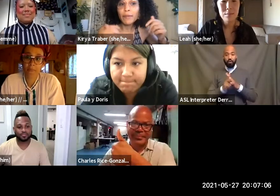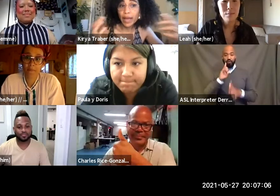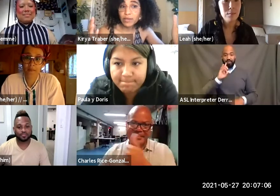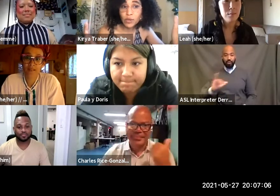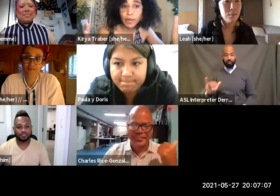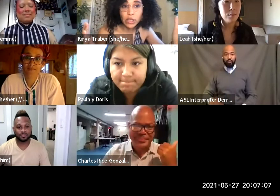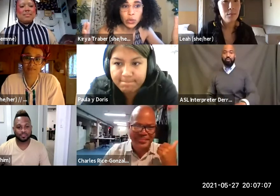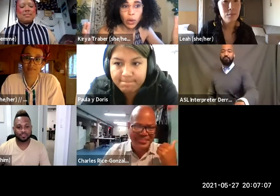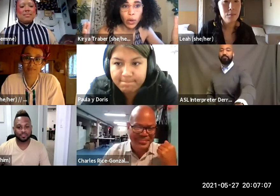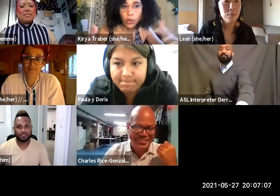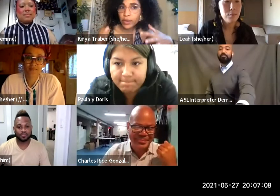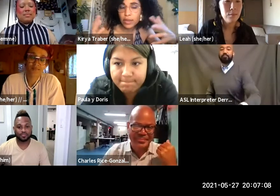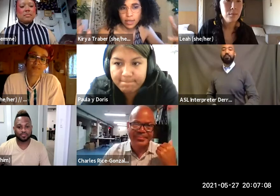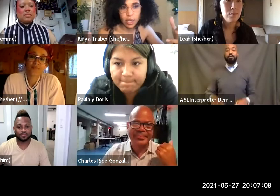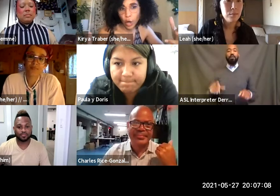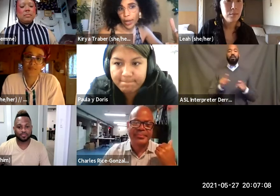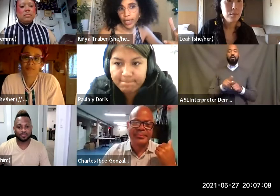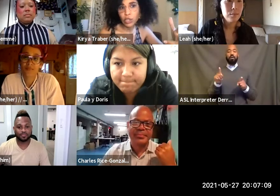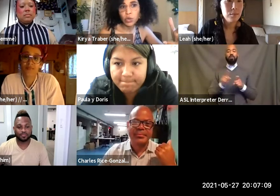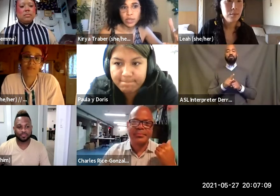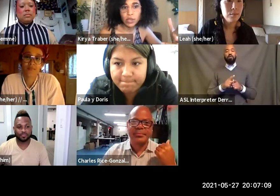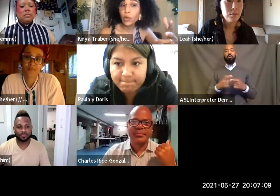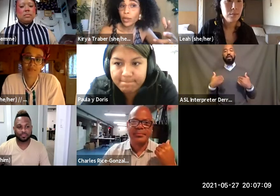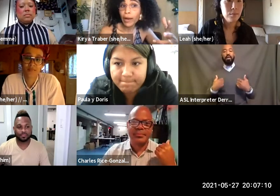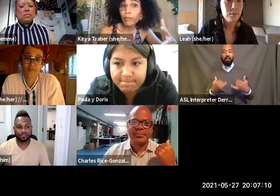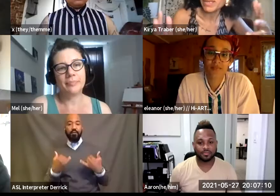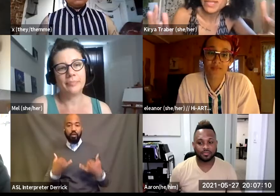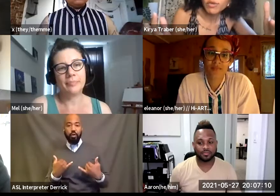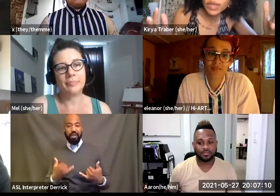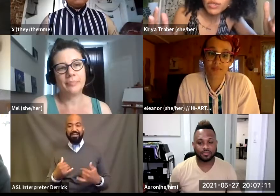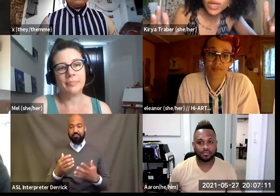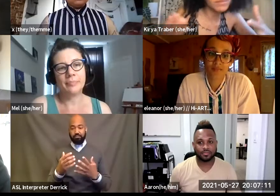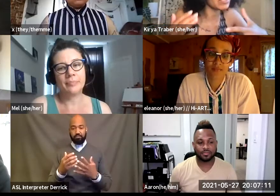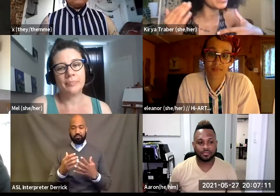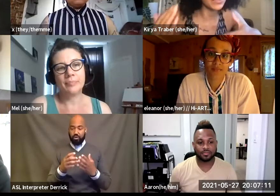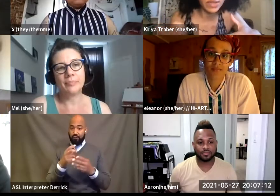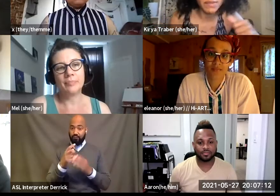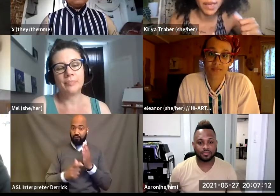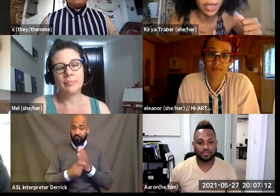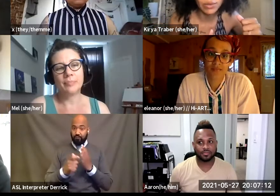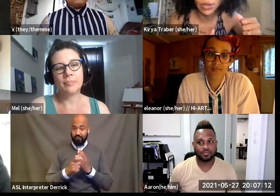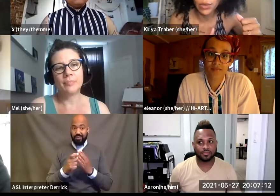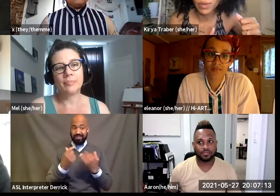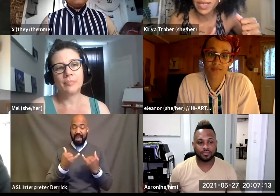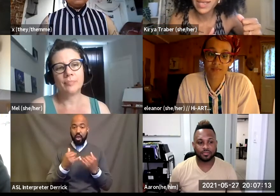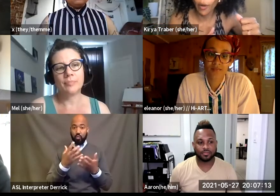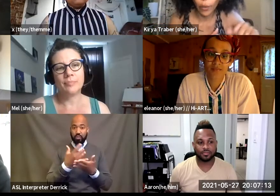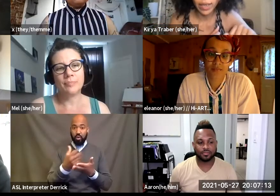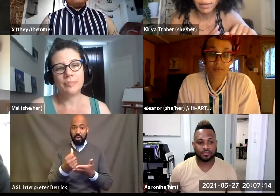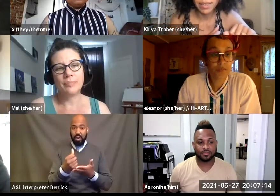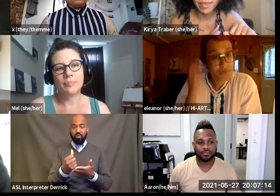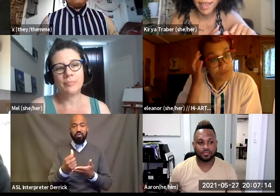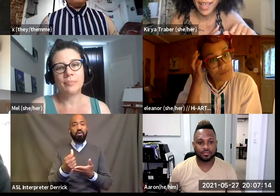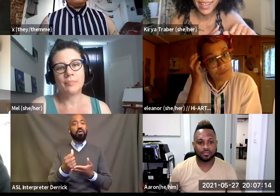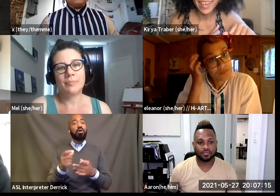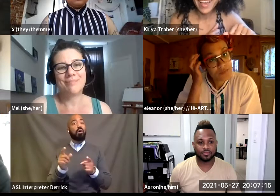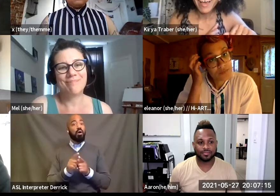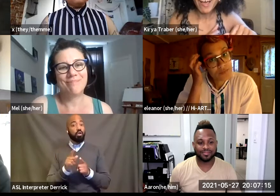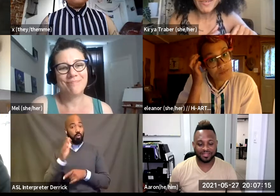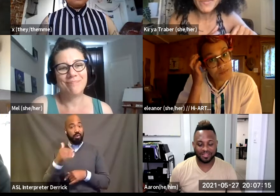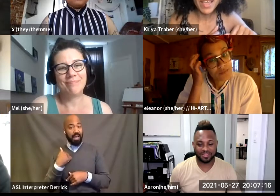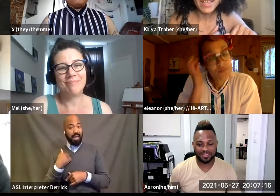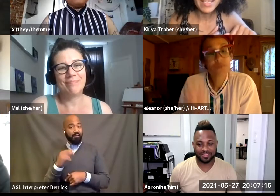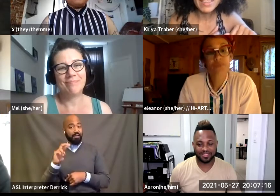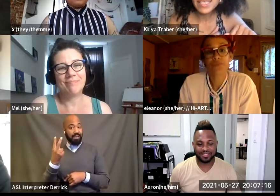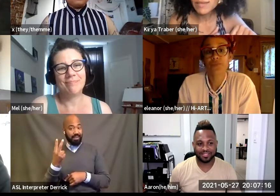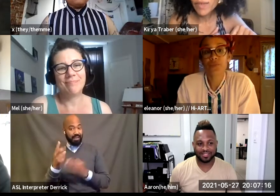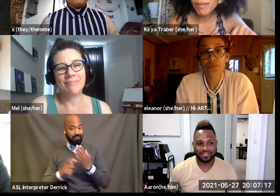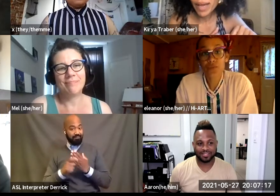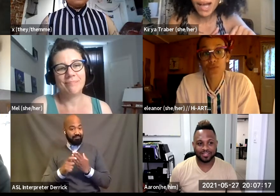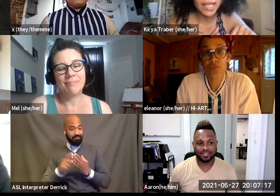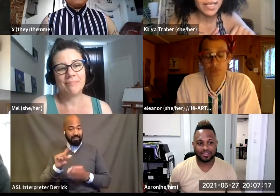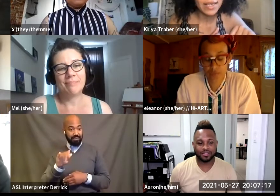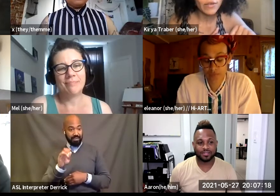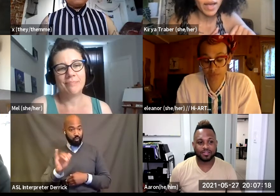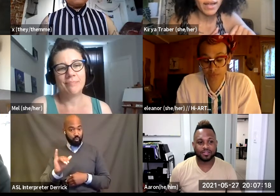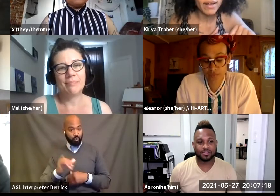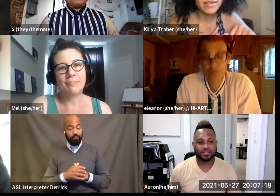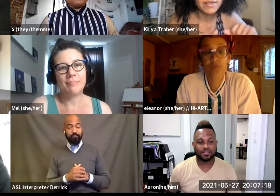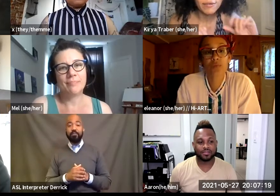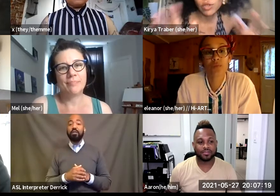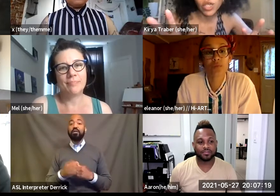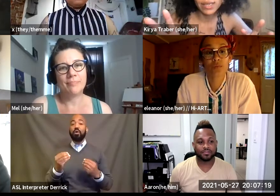Kirya Traber (she/her): i'd like to invite my colleagues from high arts to share some links to high arts in the chat so you can check out our other events, including next week Tuesday Ben and I are going to continue our conversation on June 1.